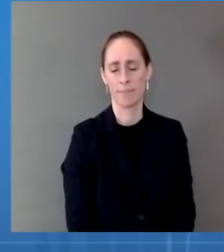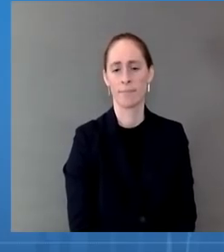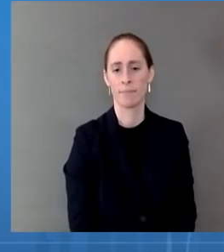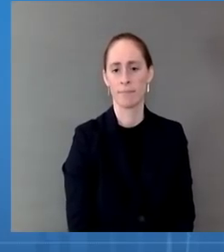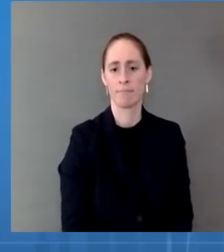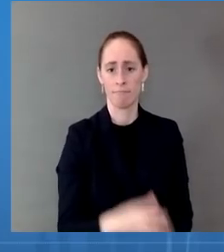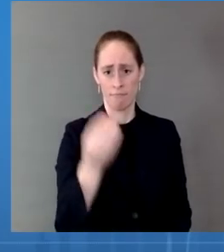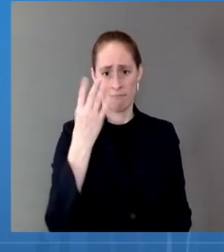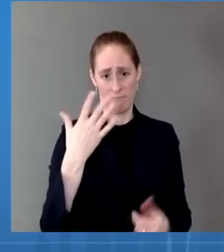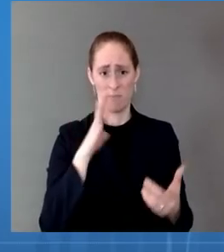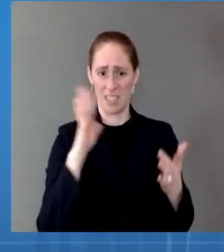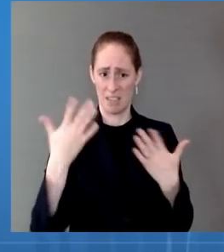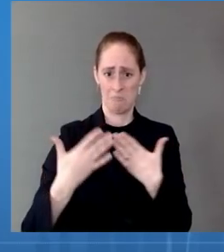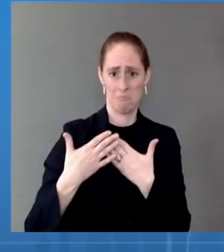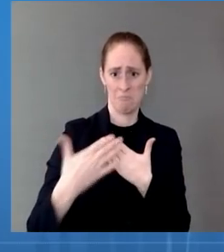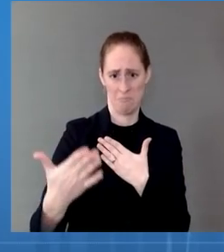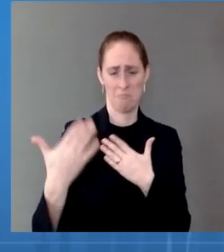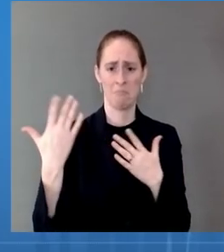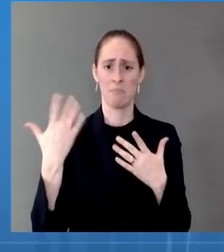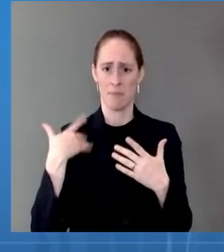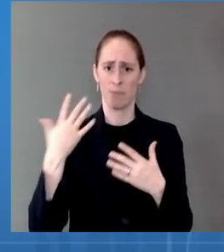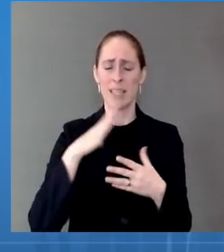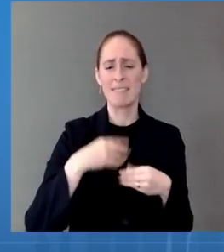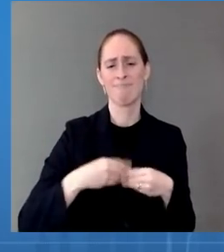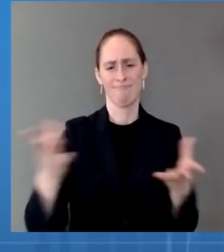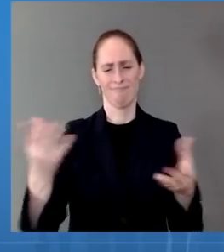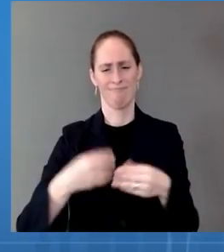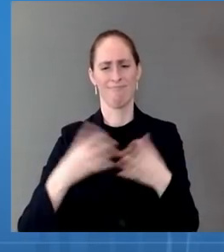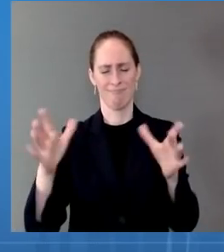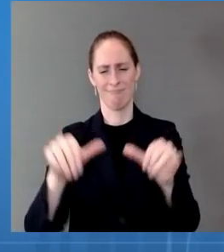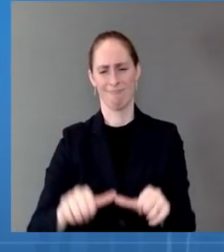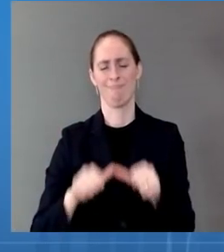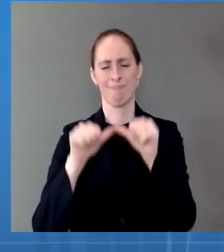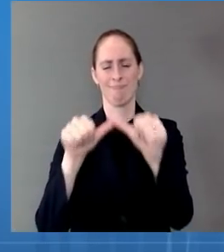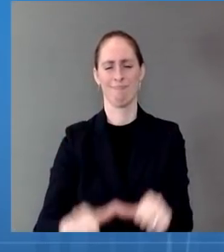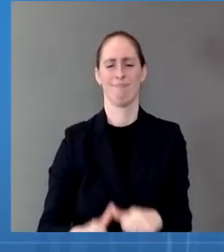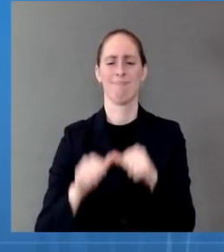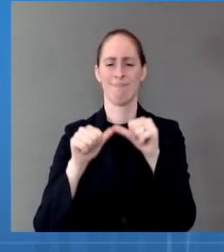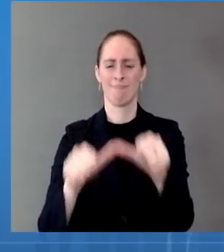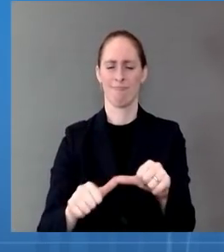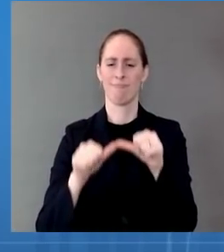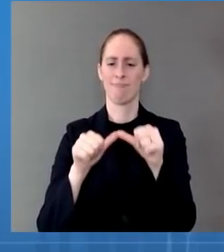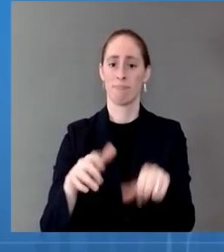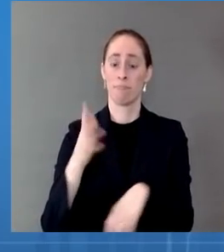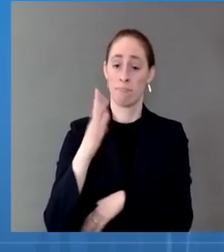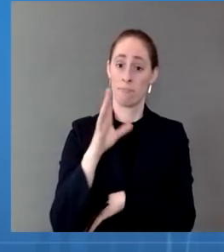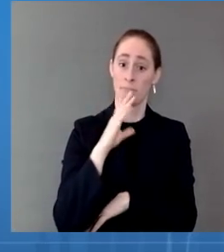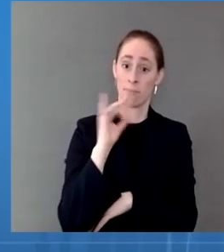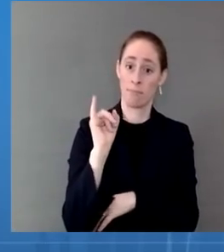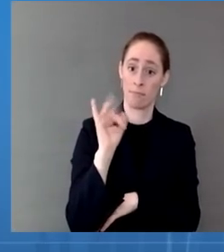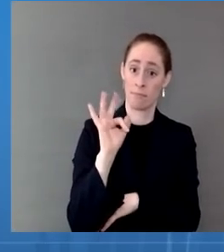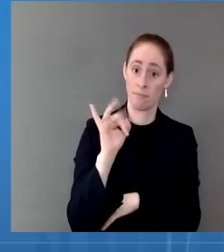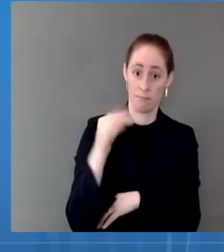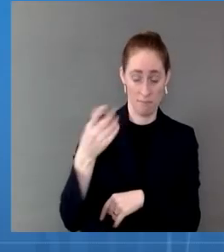Our goal is to give free tests to everyone who wants one in the most efficient and effective way possible.